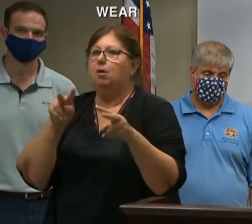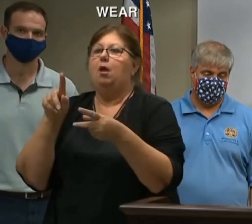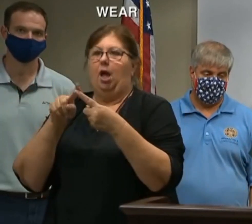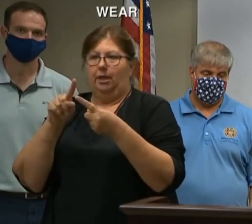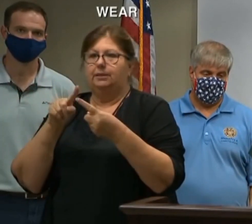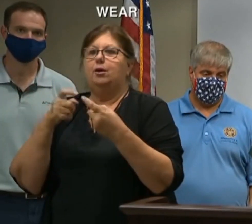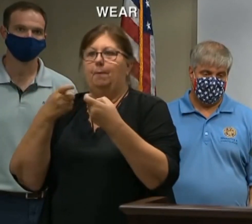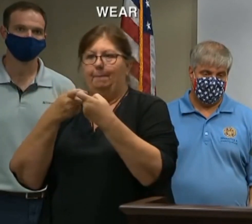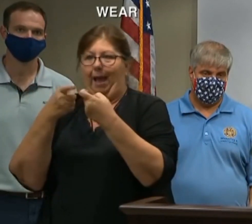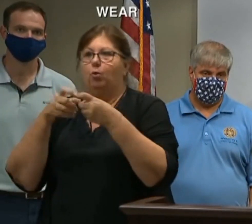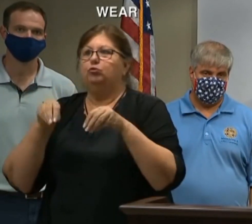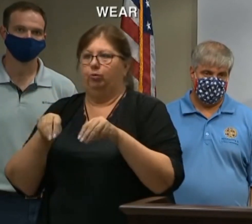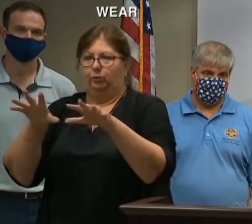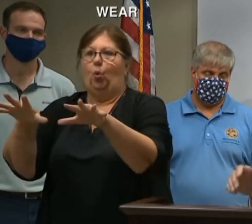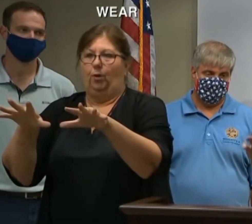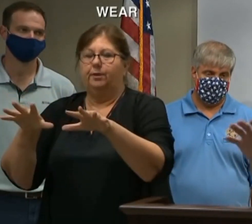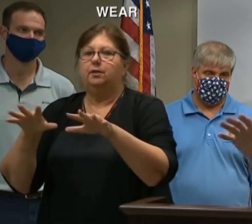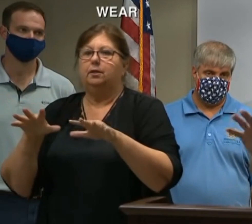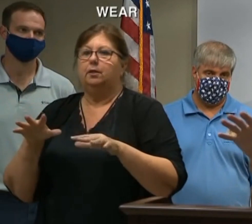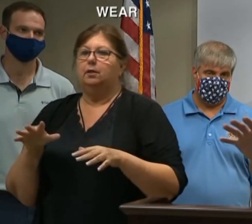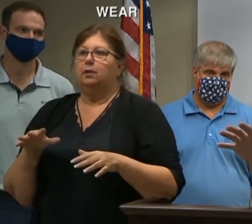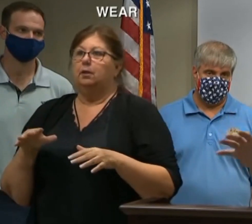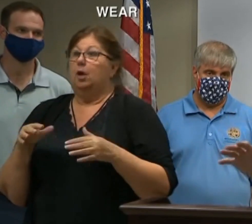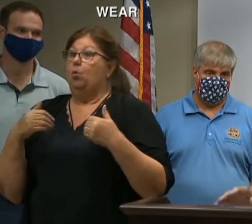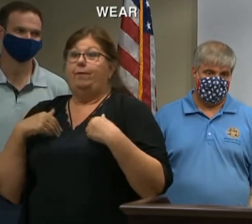to our county we've had no confrontations because of